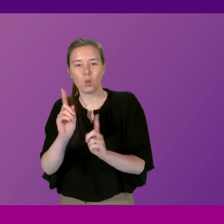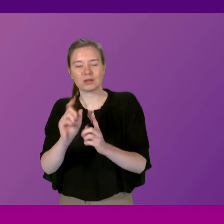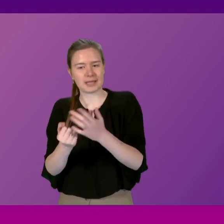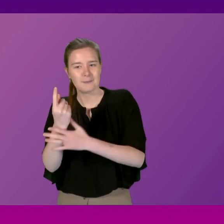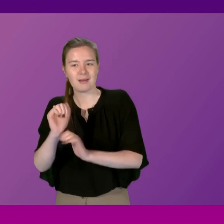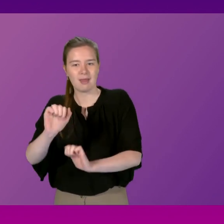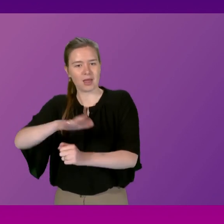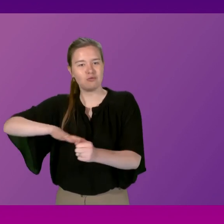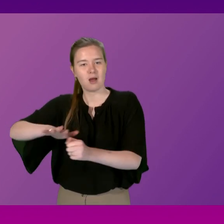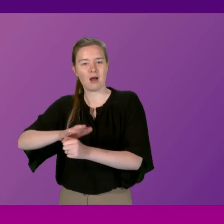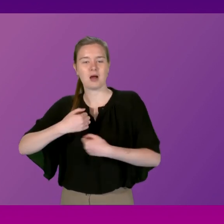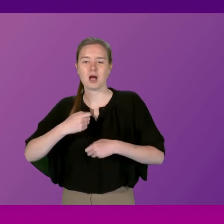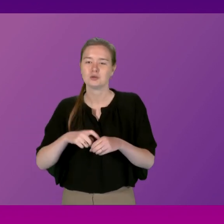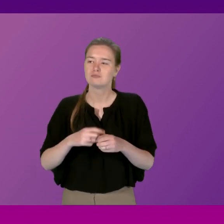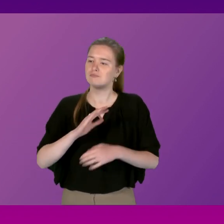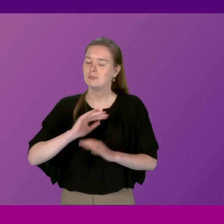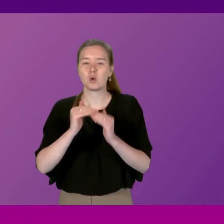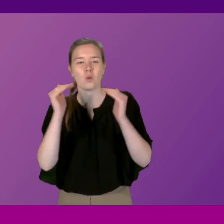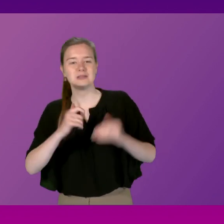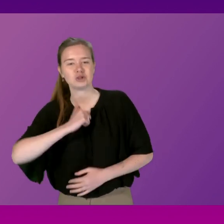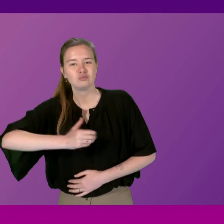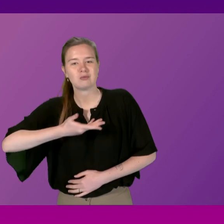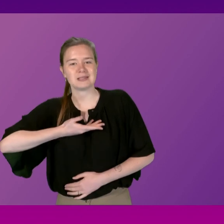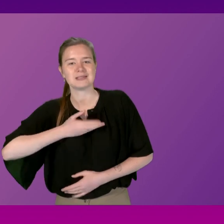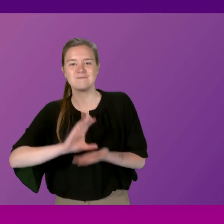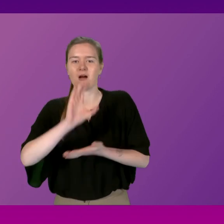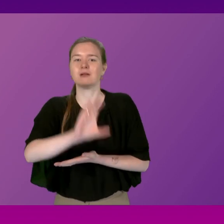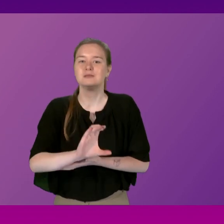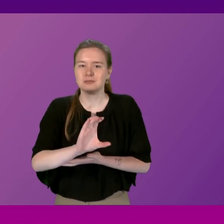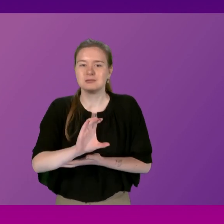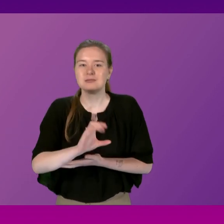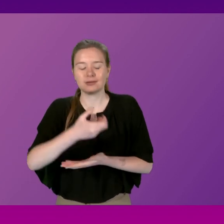Obviously, our equality and human rights fund is under review at the moment—as is the